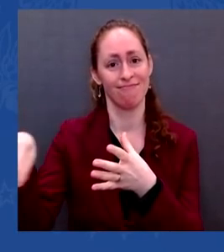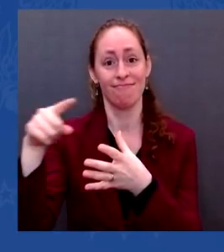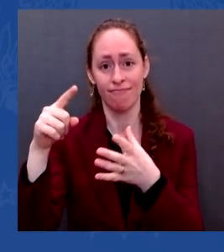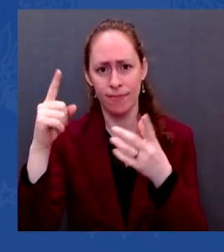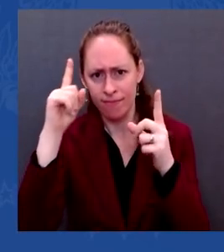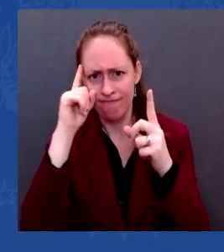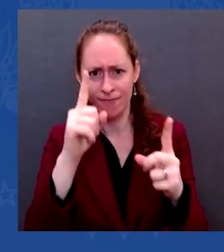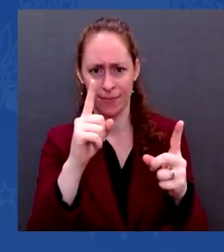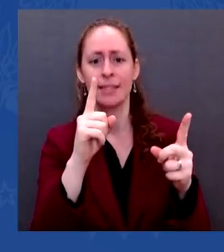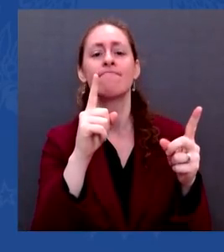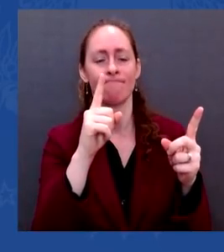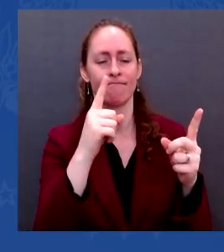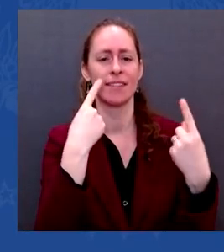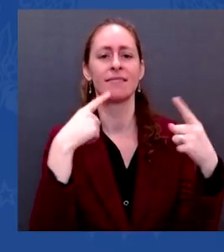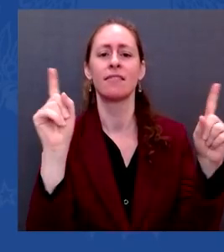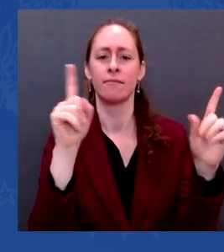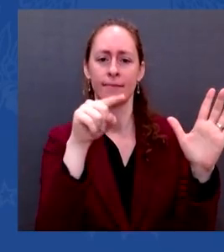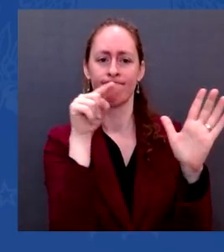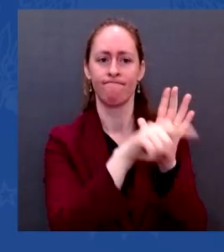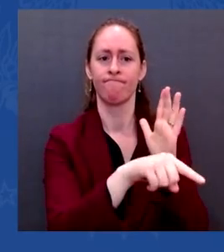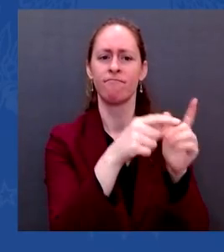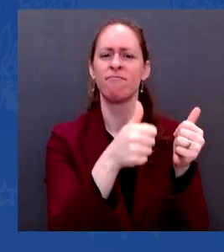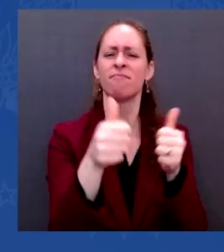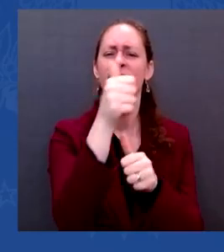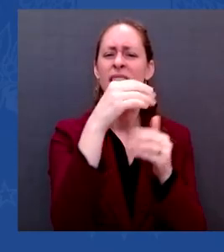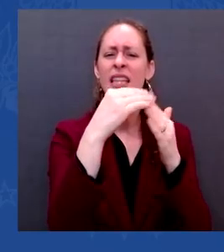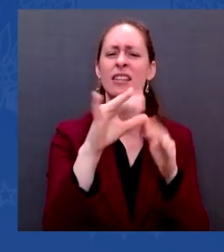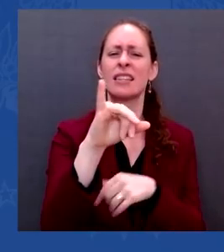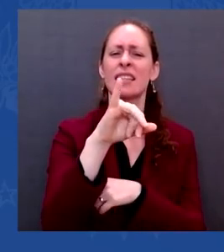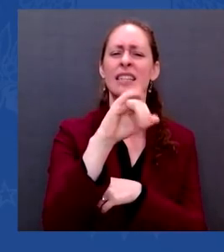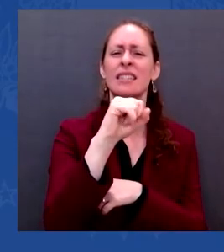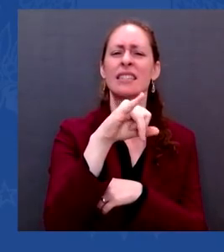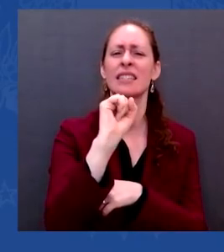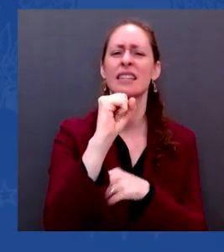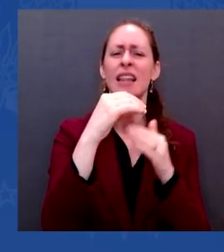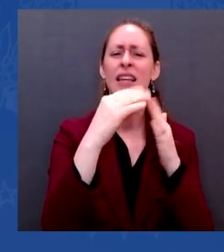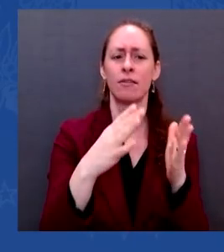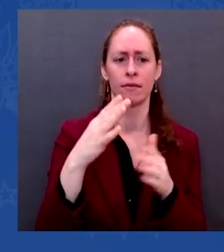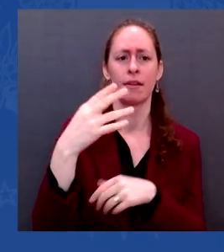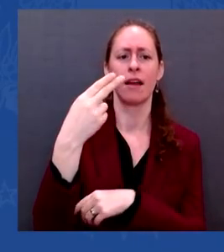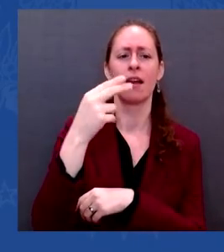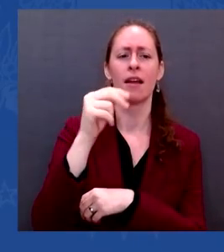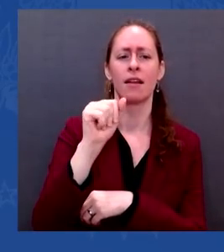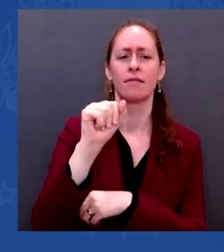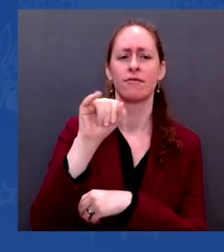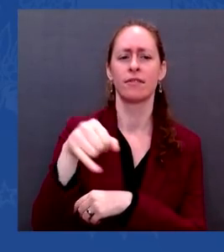He took over as the leader of ISIS in 2019 after the United States counterterrorism operation